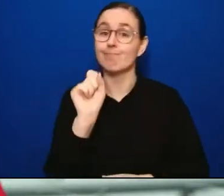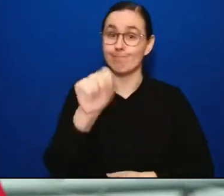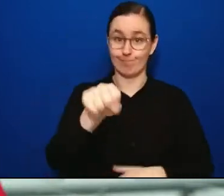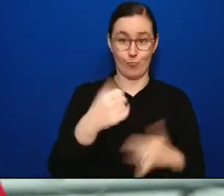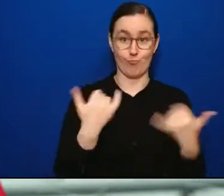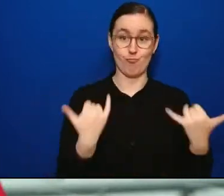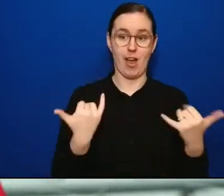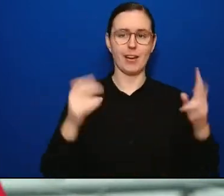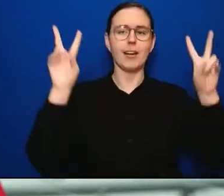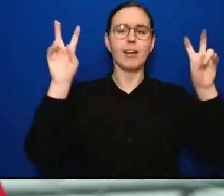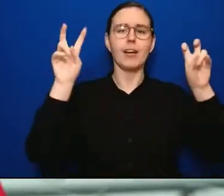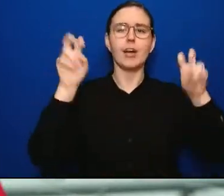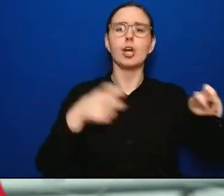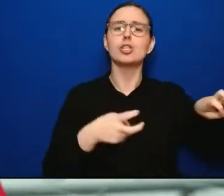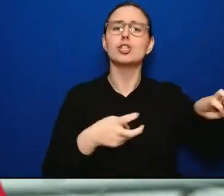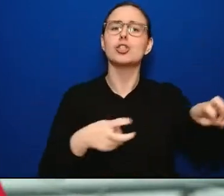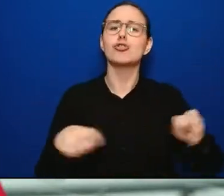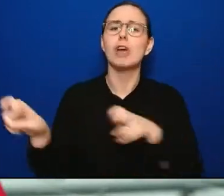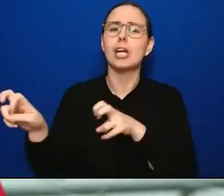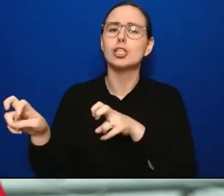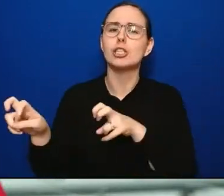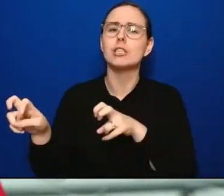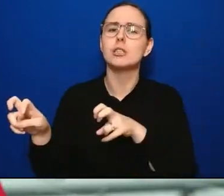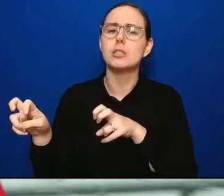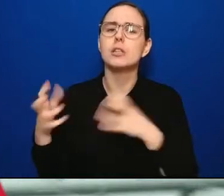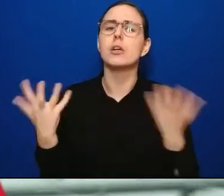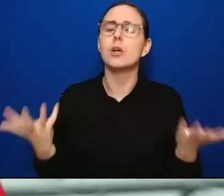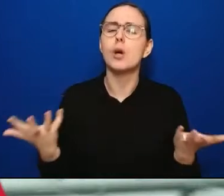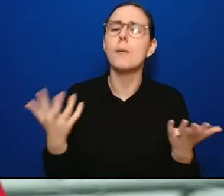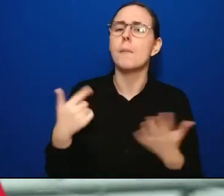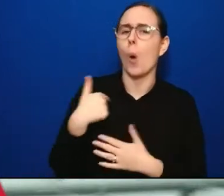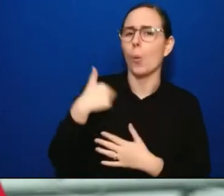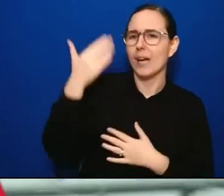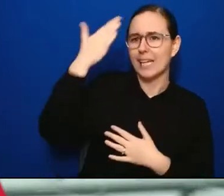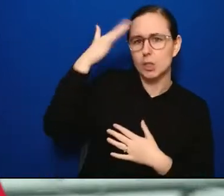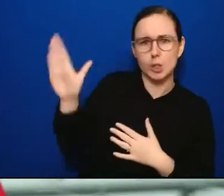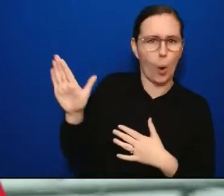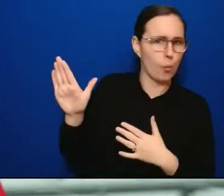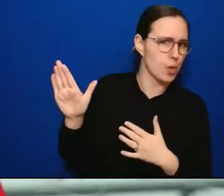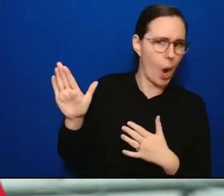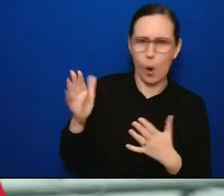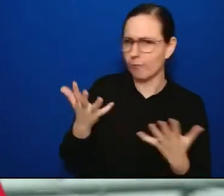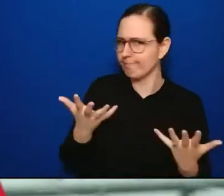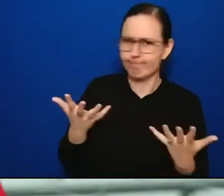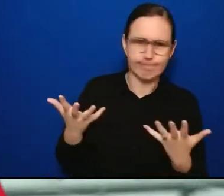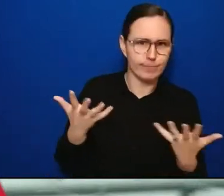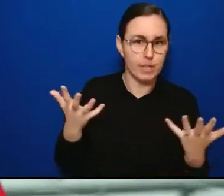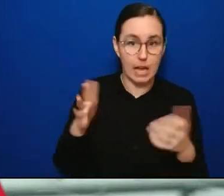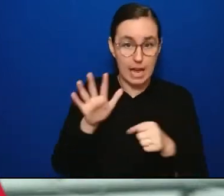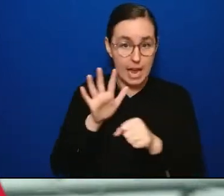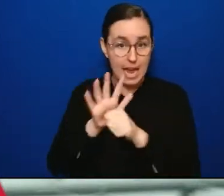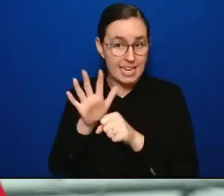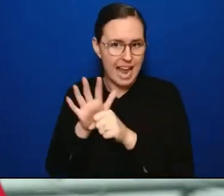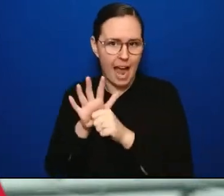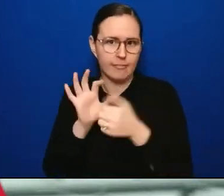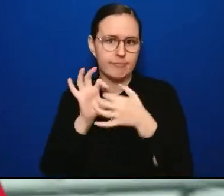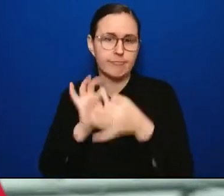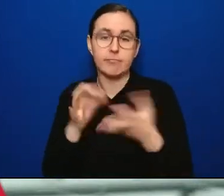transition phase. We do not yet know enough about this virus